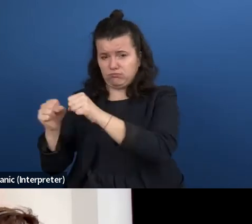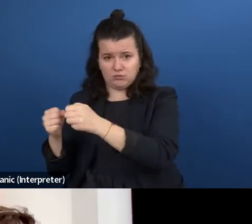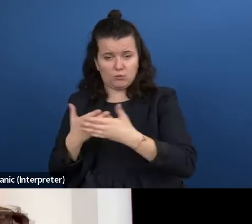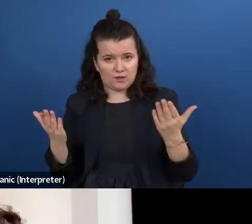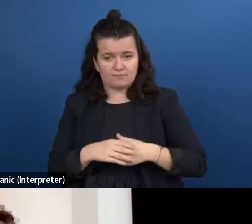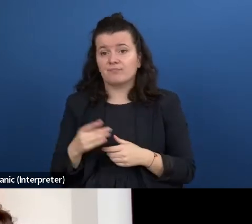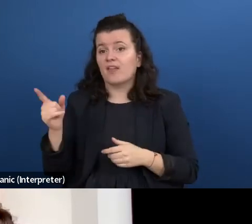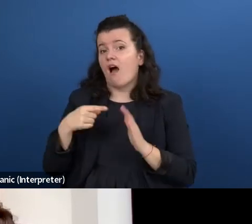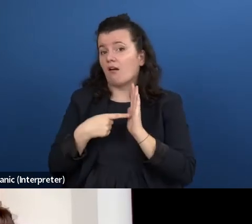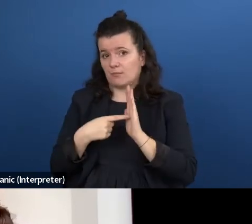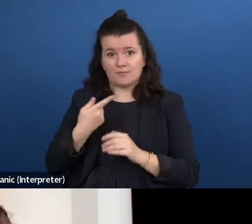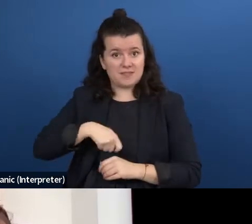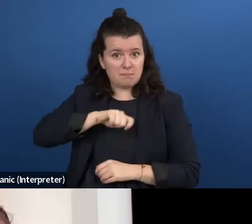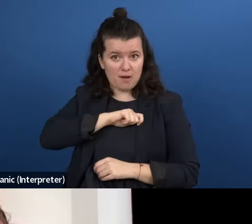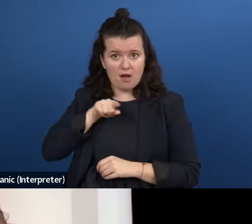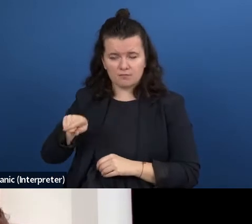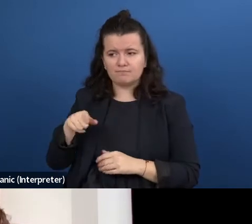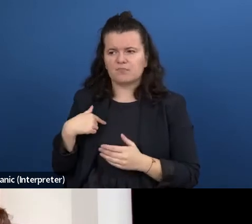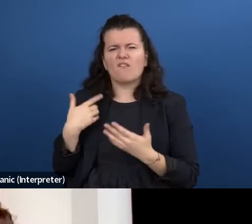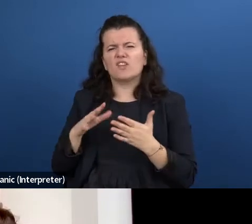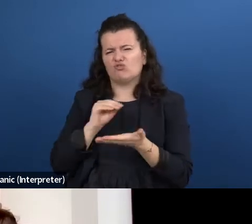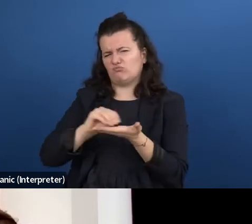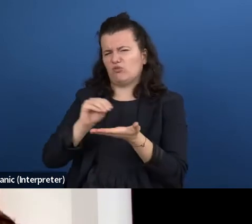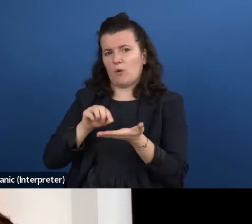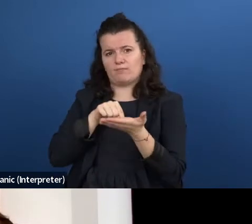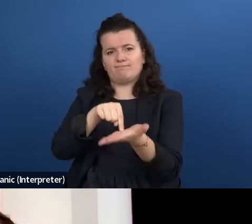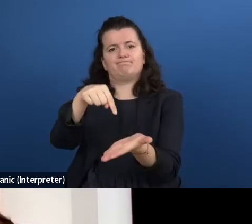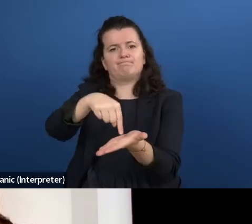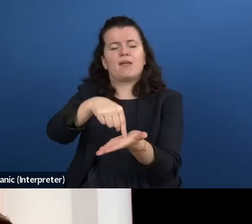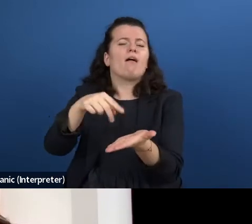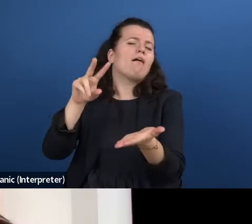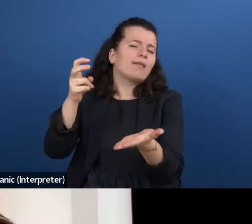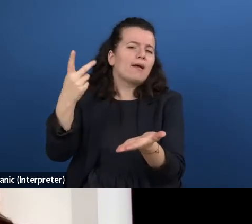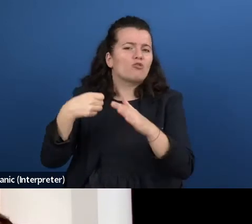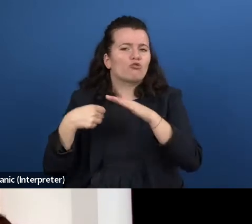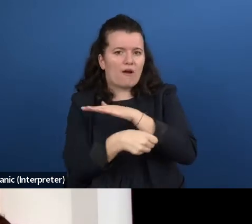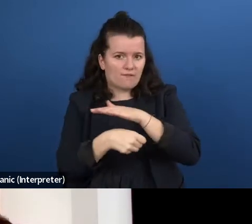that indicates that in 2019, 71% of the victims of trafficking